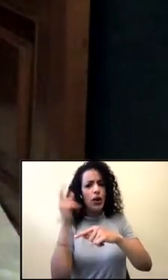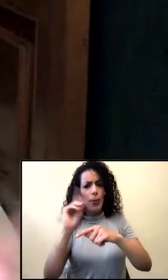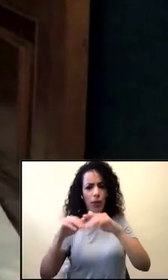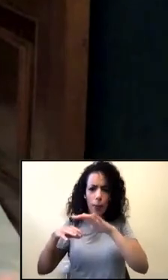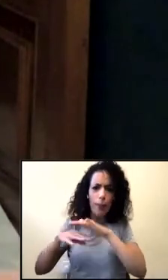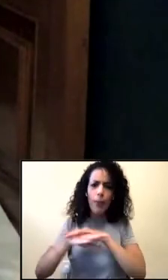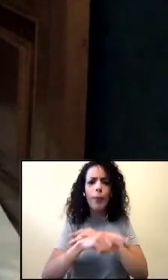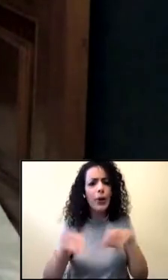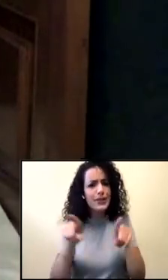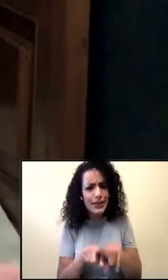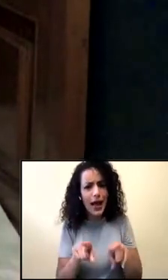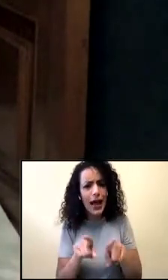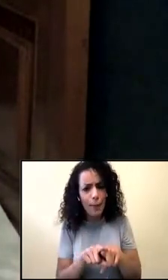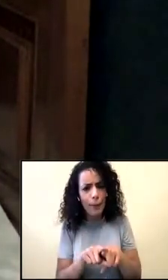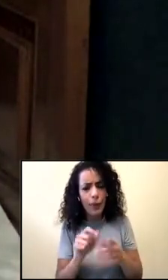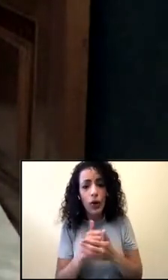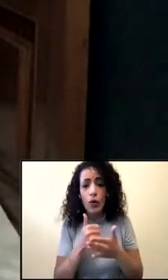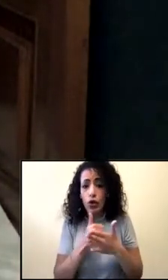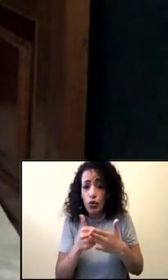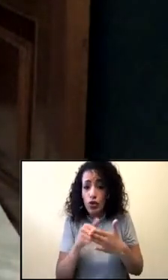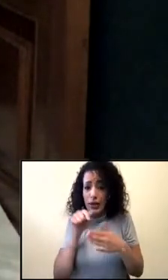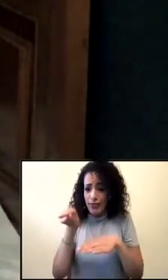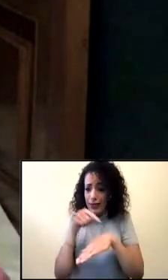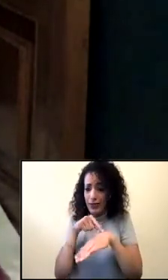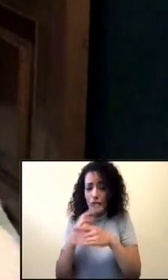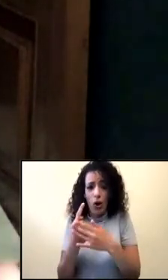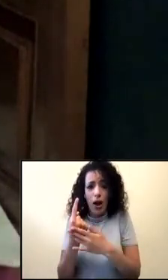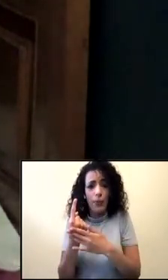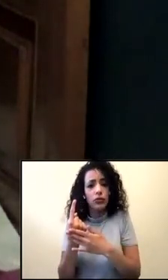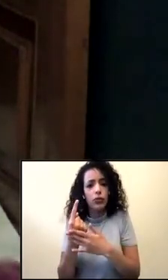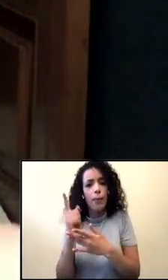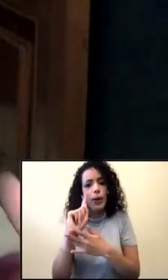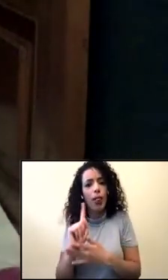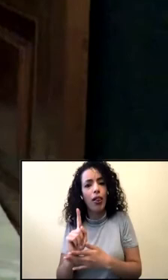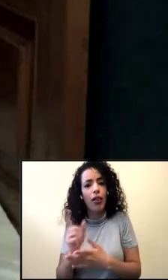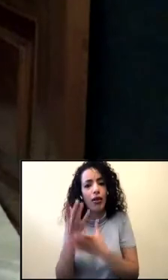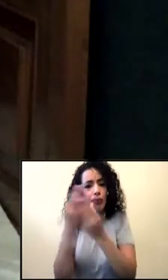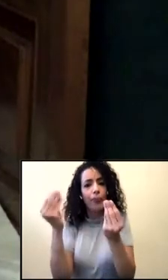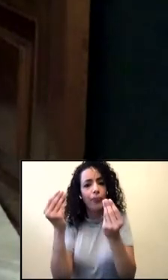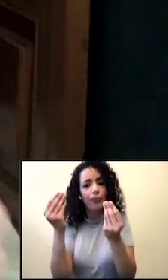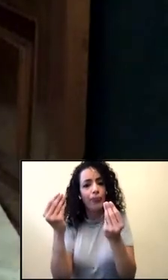ordinarily have been rendered invisible, were now speaking and telling their stories. So I think